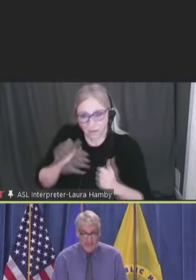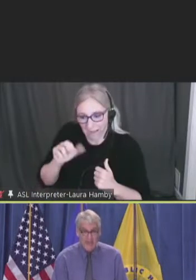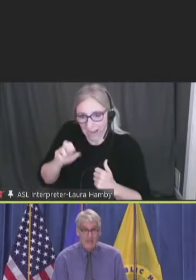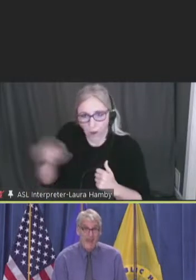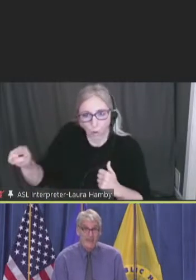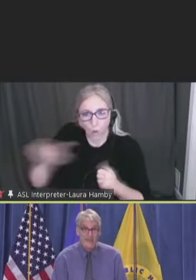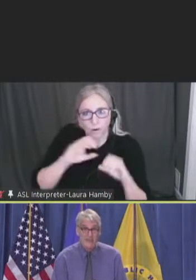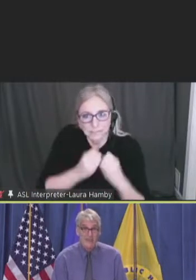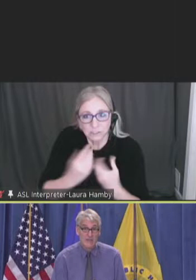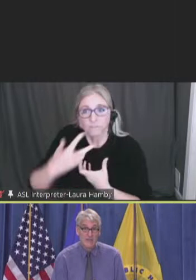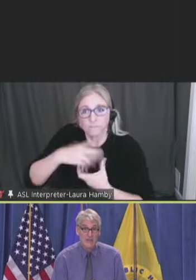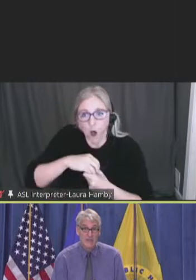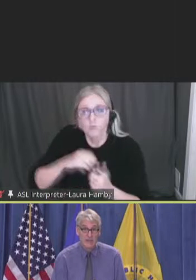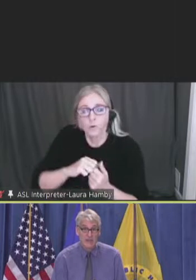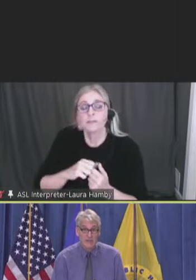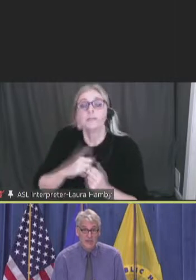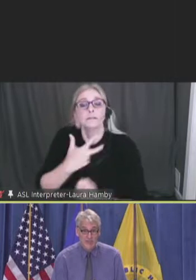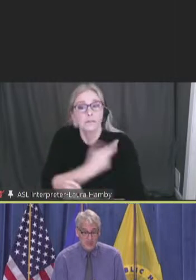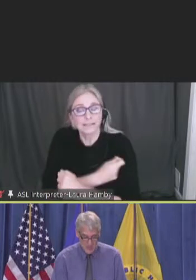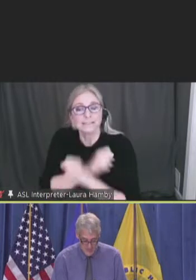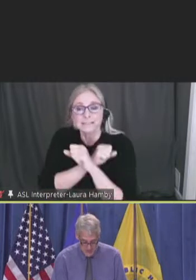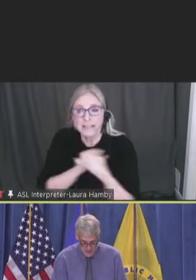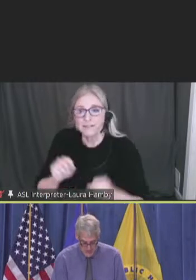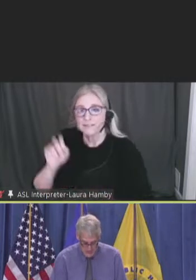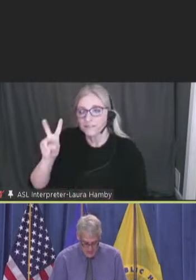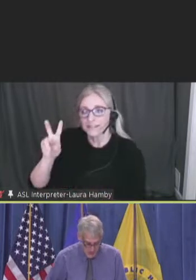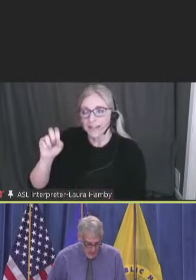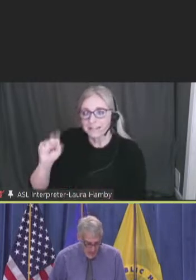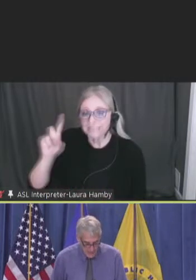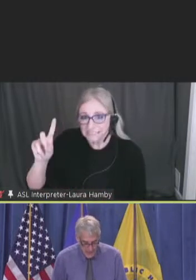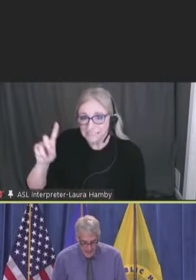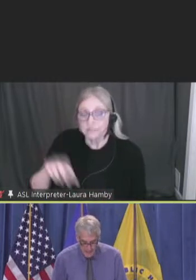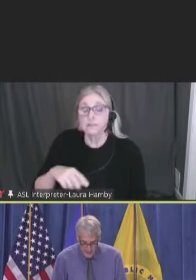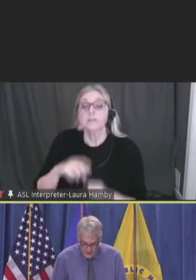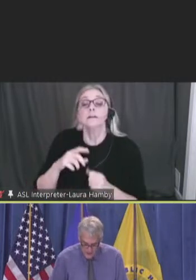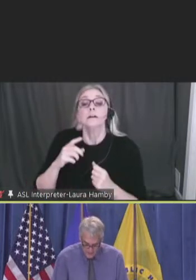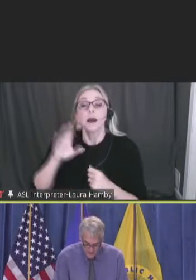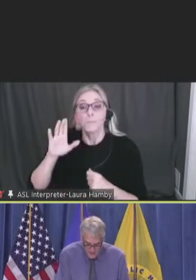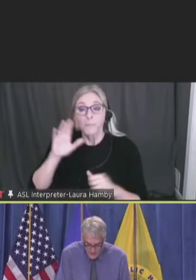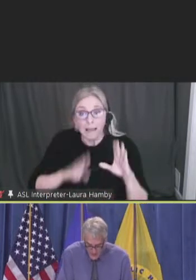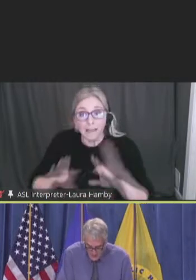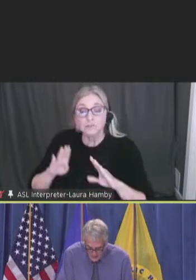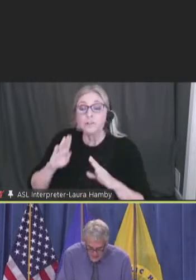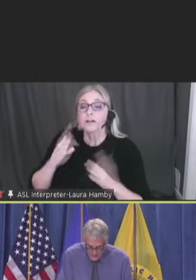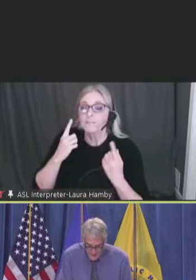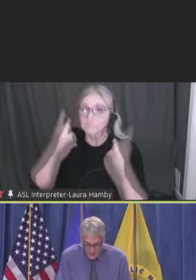in the Vaccine Safety Datalink, or VSD, and the Biologics Effectiveness and Safety, or